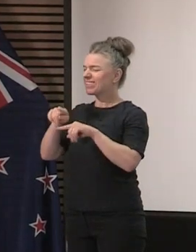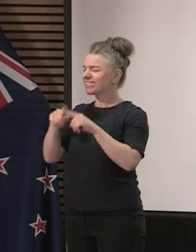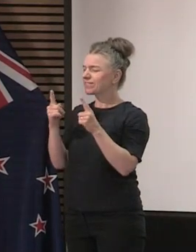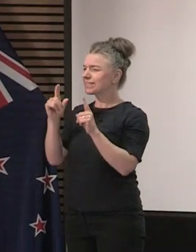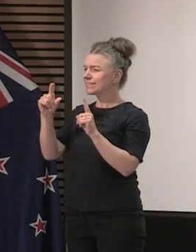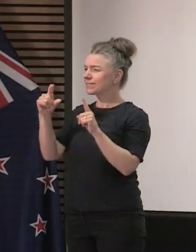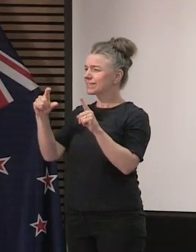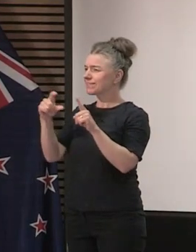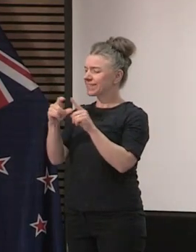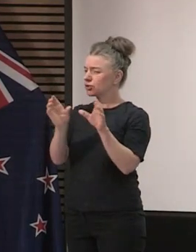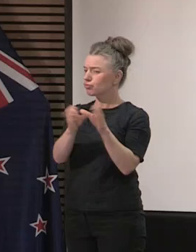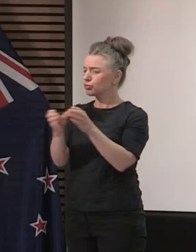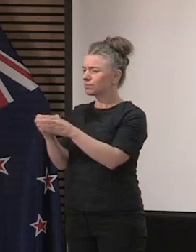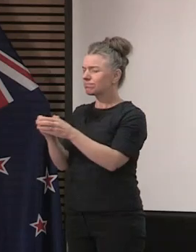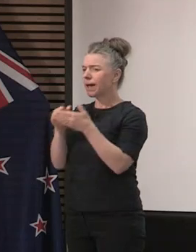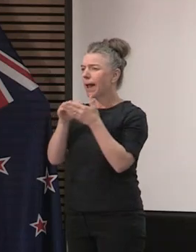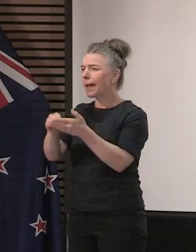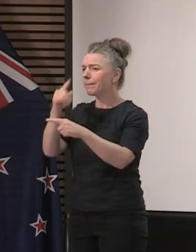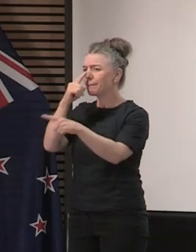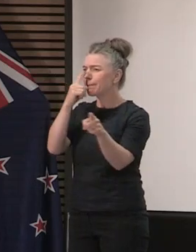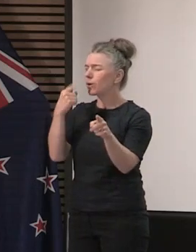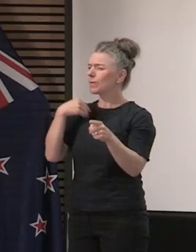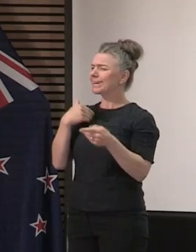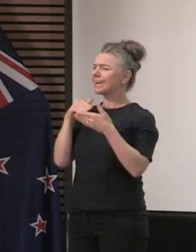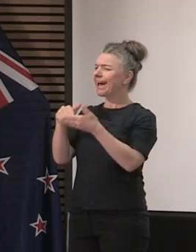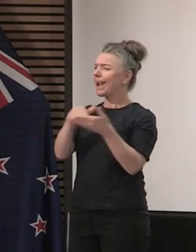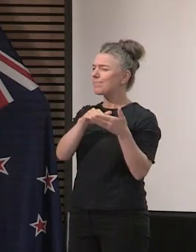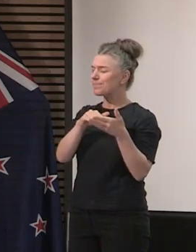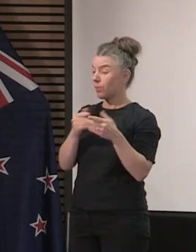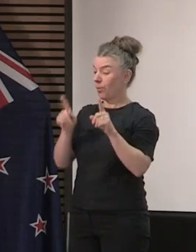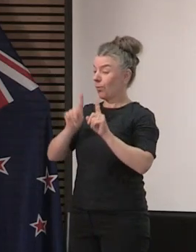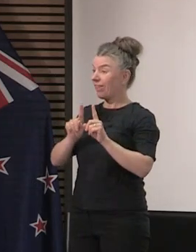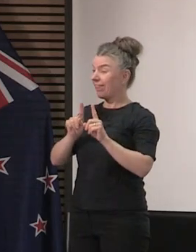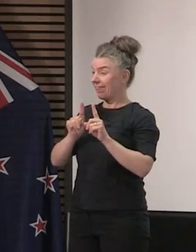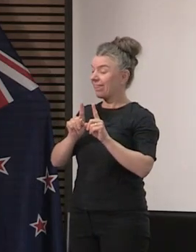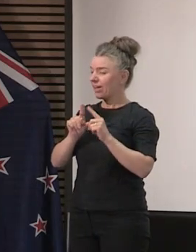emergency management Sarah Stuart Black will give an update on what our civil defence groups across the country have been doing to